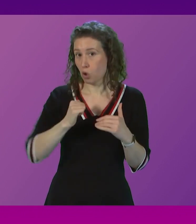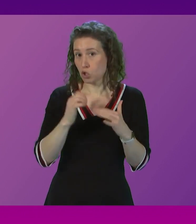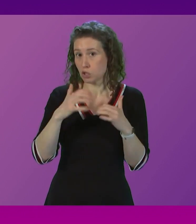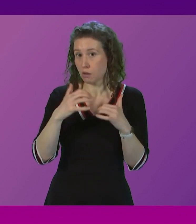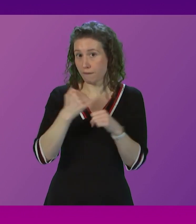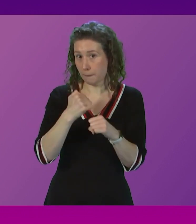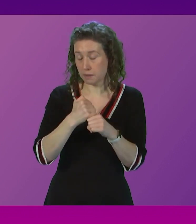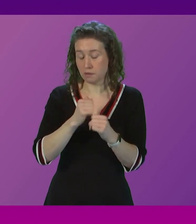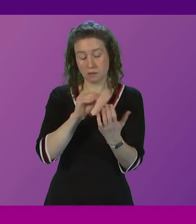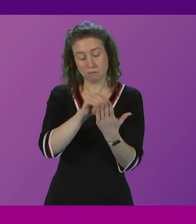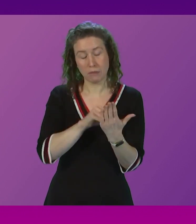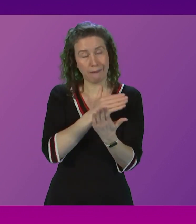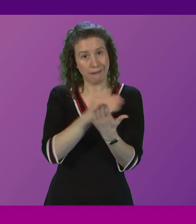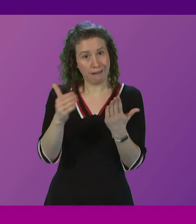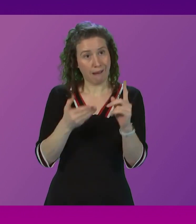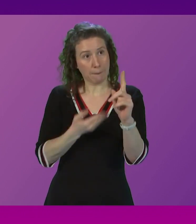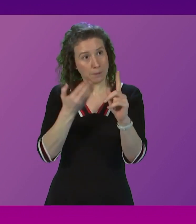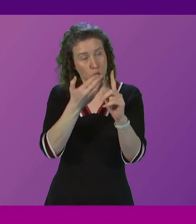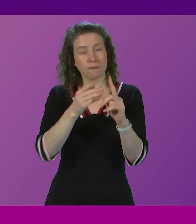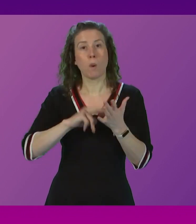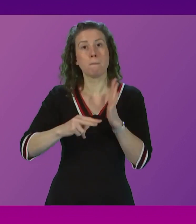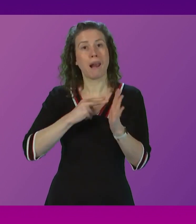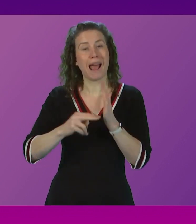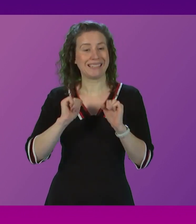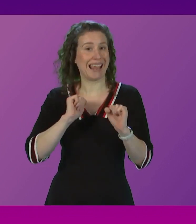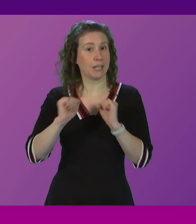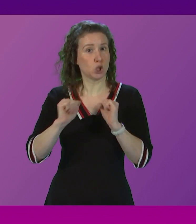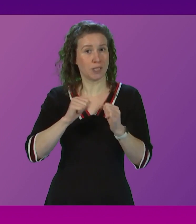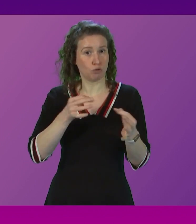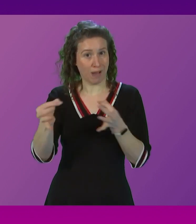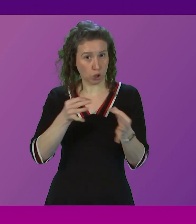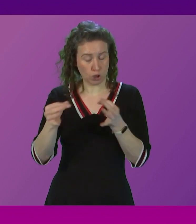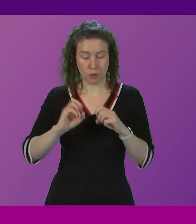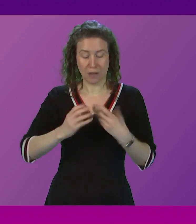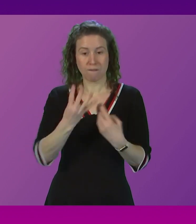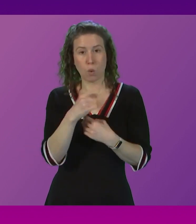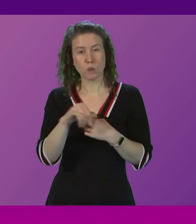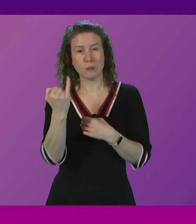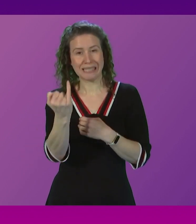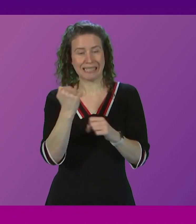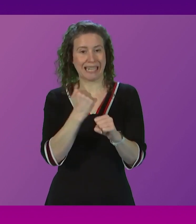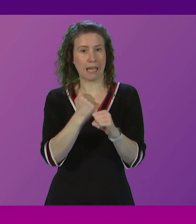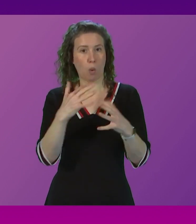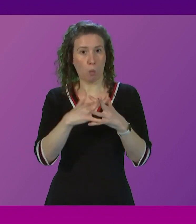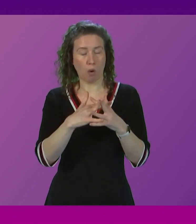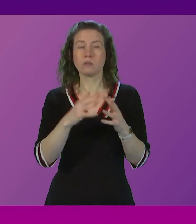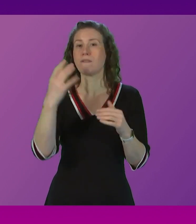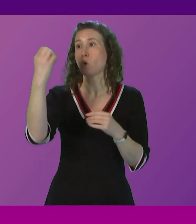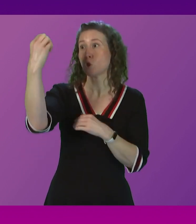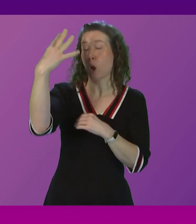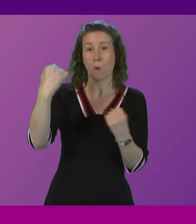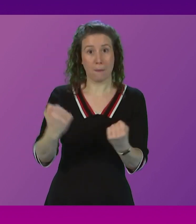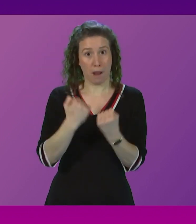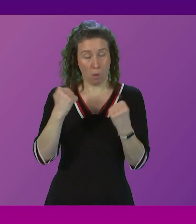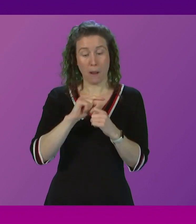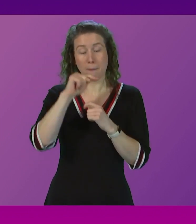ambition in its planned energy strategy for delivery of 4 to 6GW of solar power by 2030.